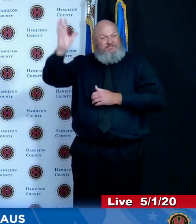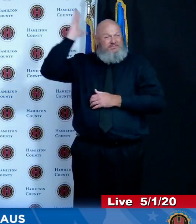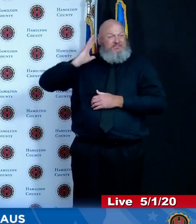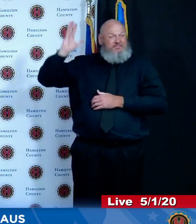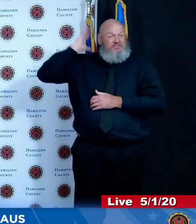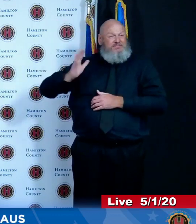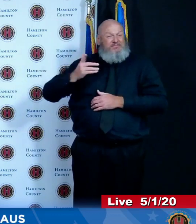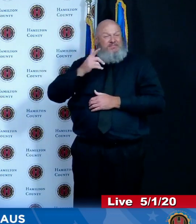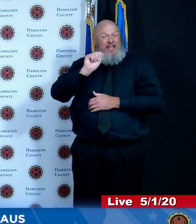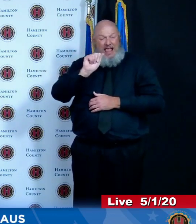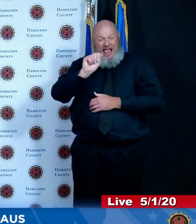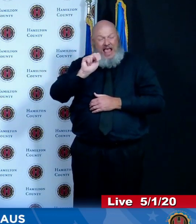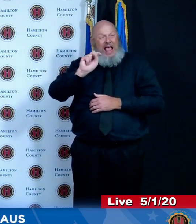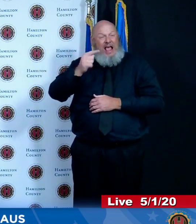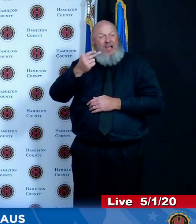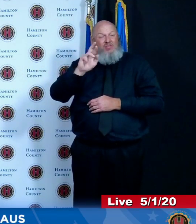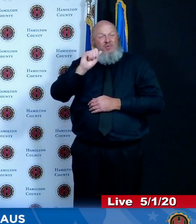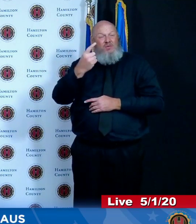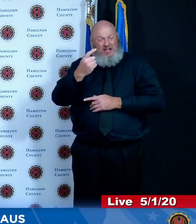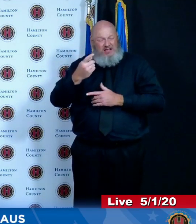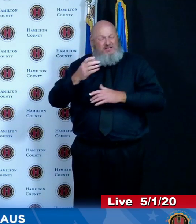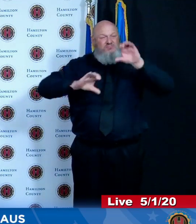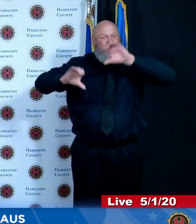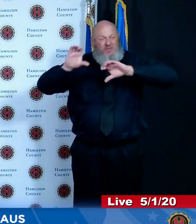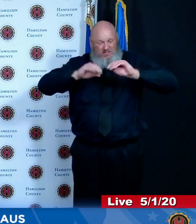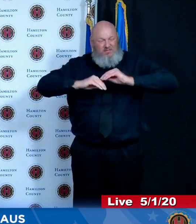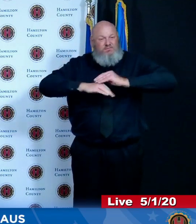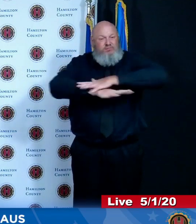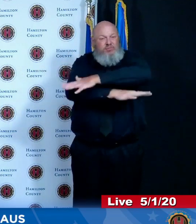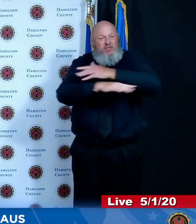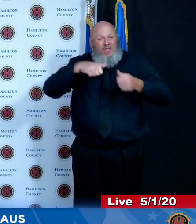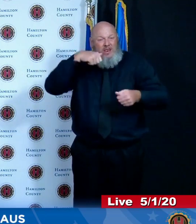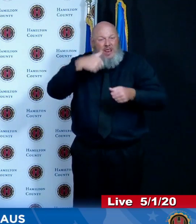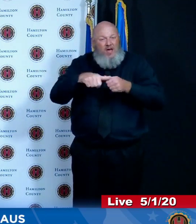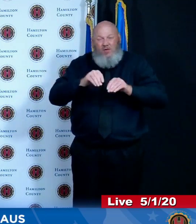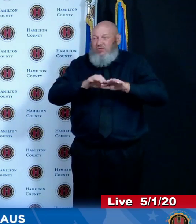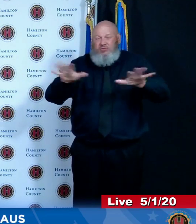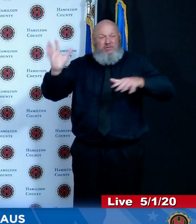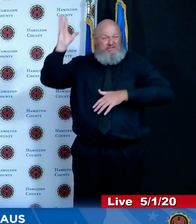Fire Department was picking up some masks for their EMS so you can see what